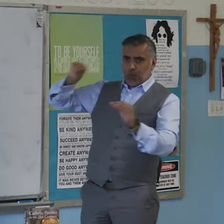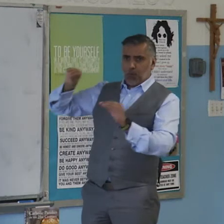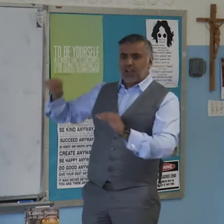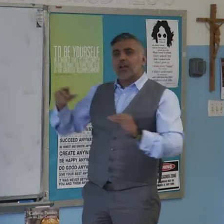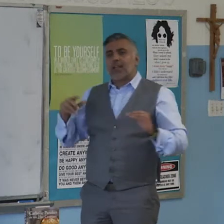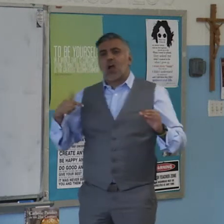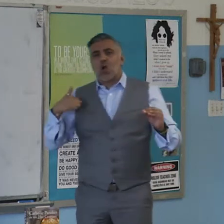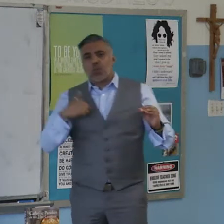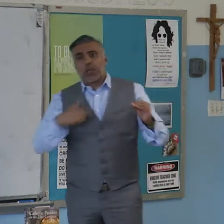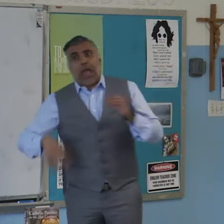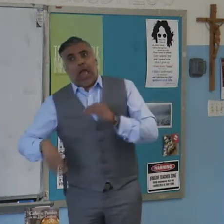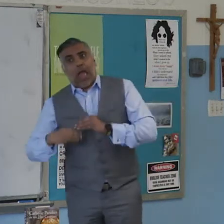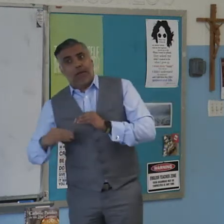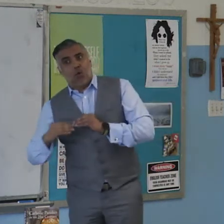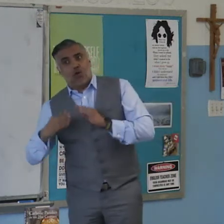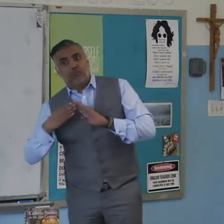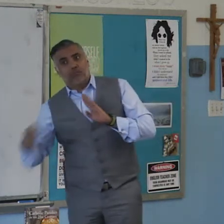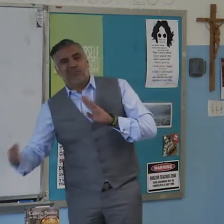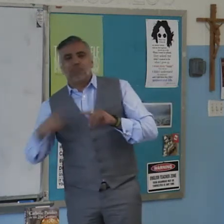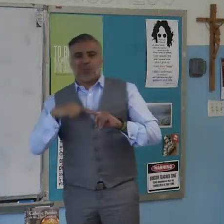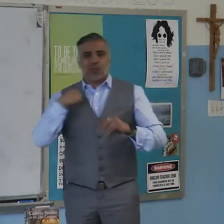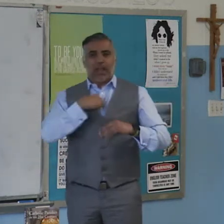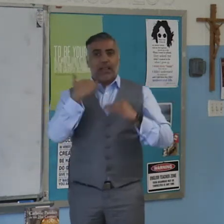of put in here, but you have a limit to how many you can get into one question